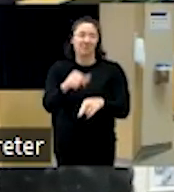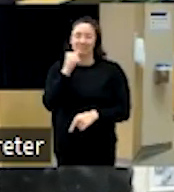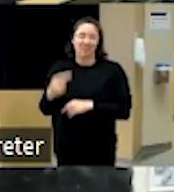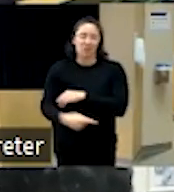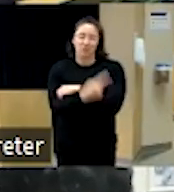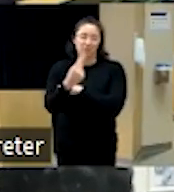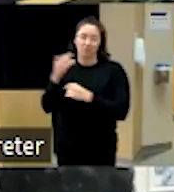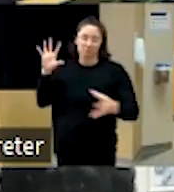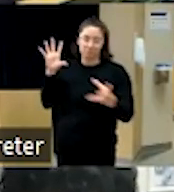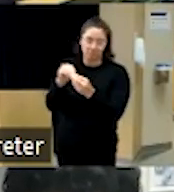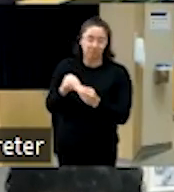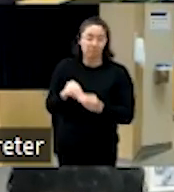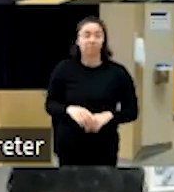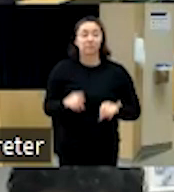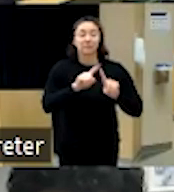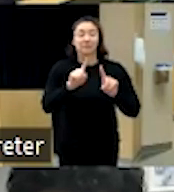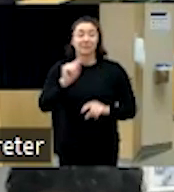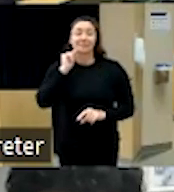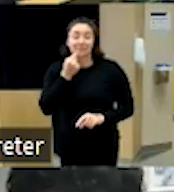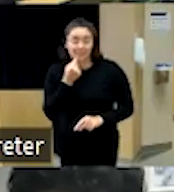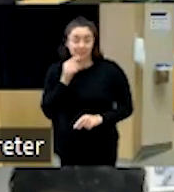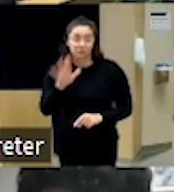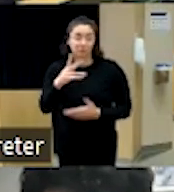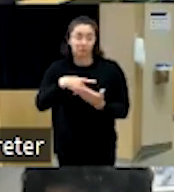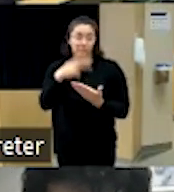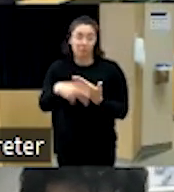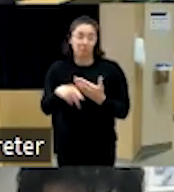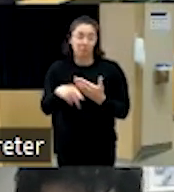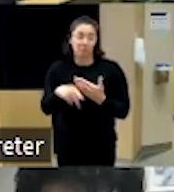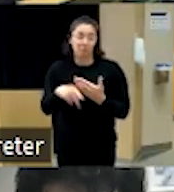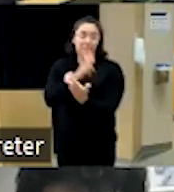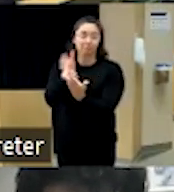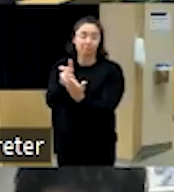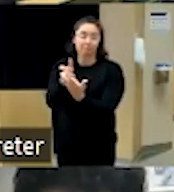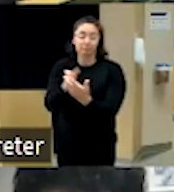um their different intensity of programs that can be used the goal is for the patient to understand